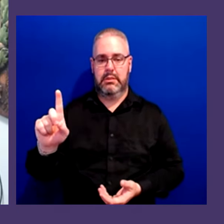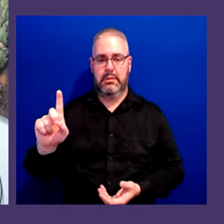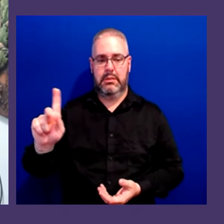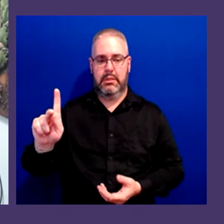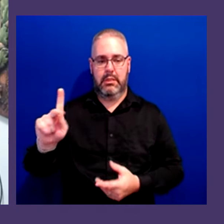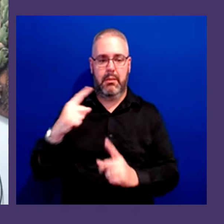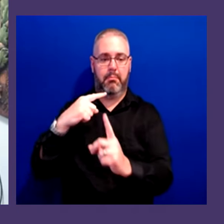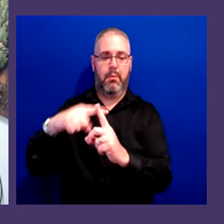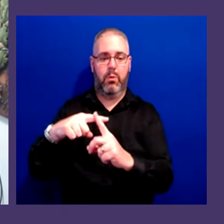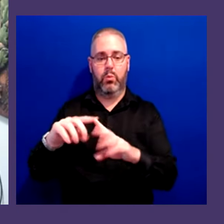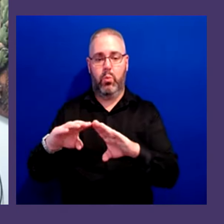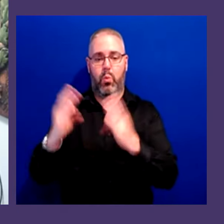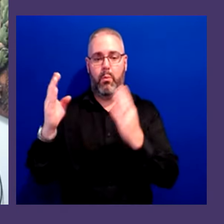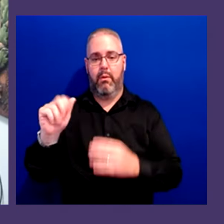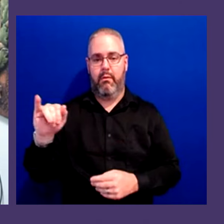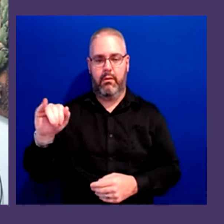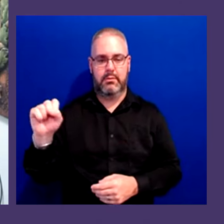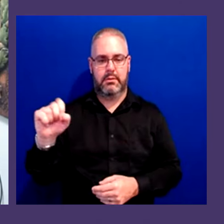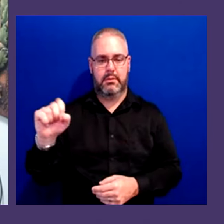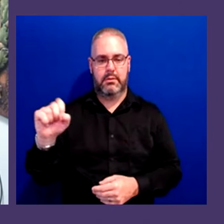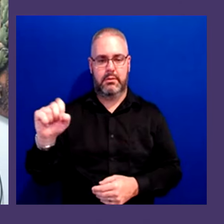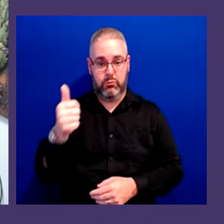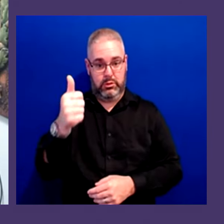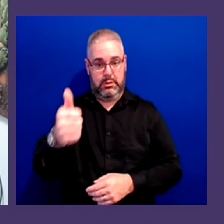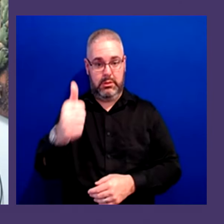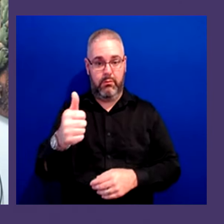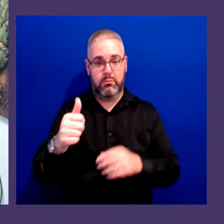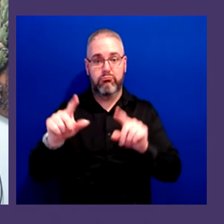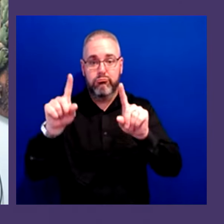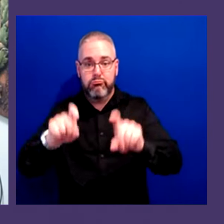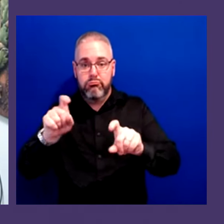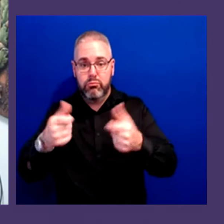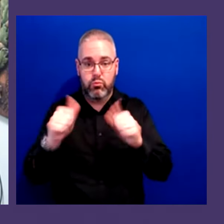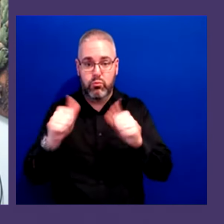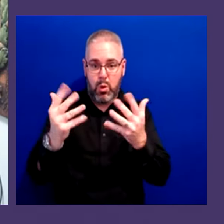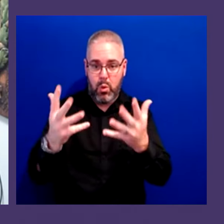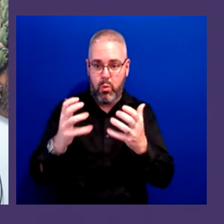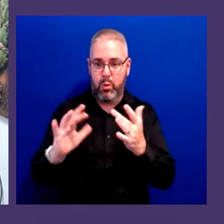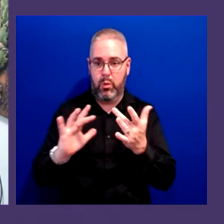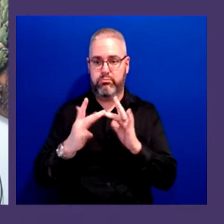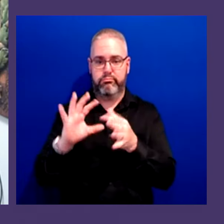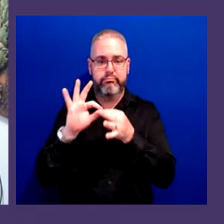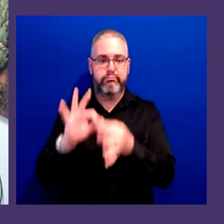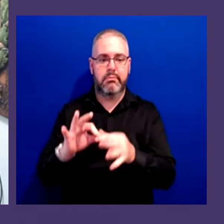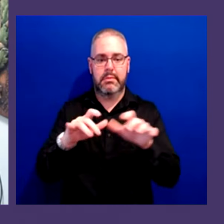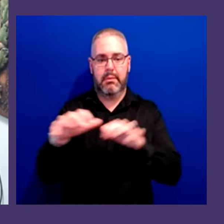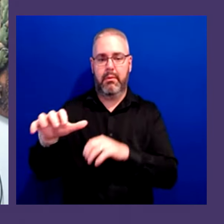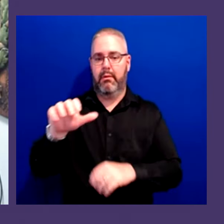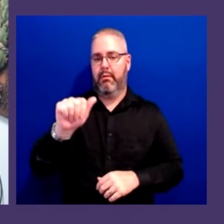If you'd like to try this yourself, you can just open up a web browser and type ai.azure.com.